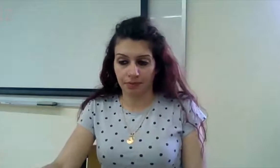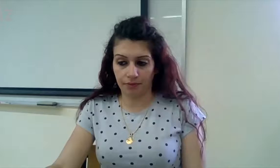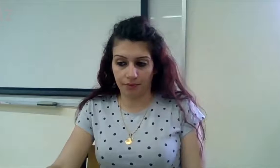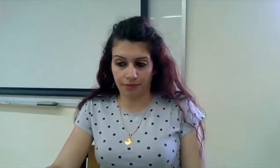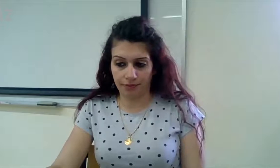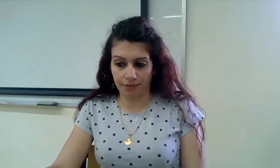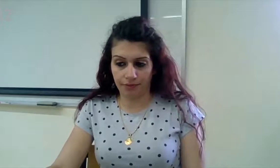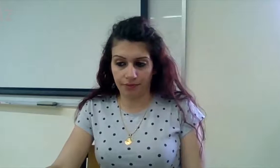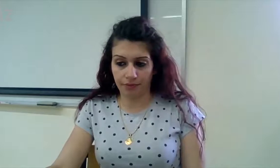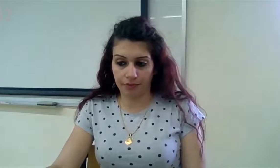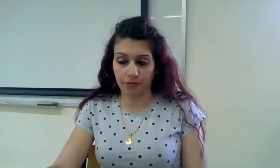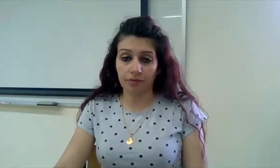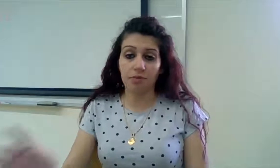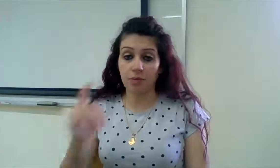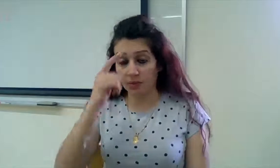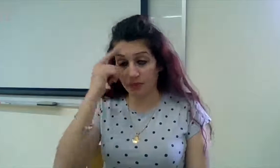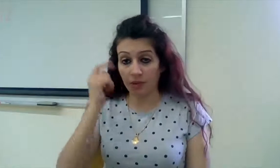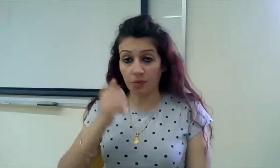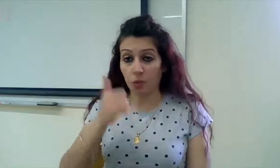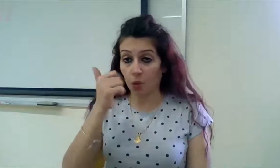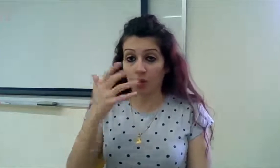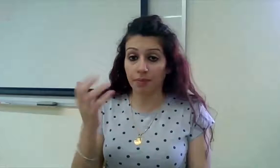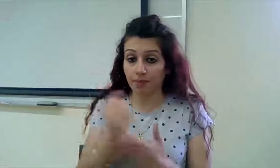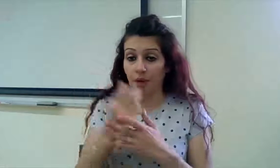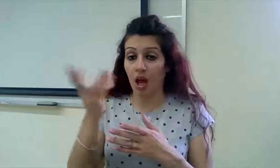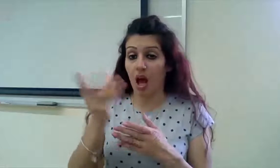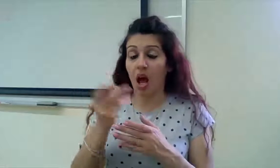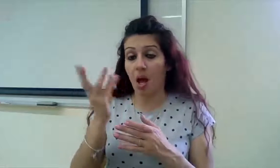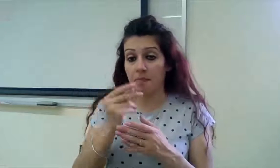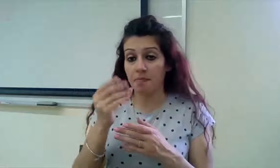but we're also on working on bringing in additional resources available in sign